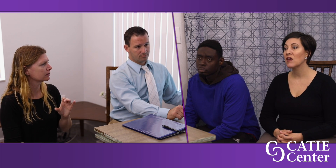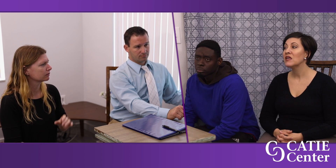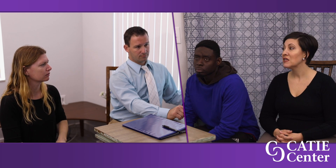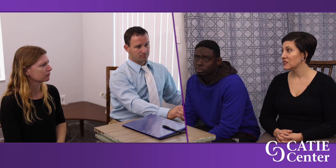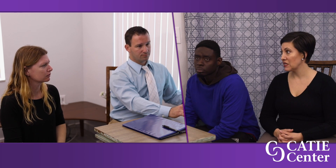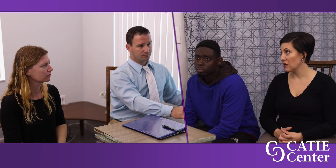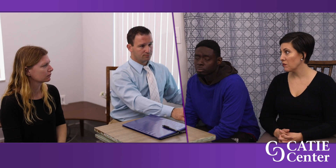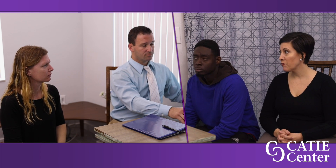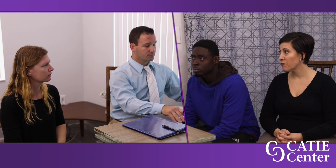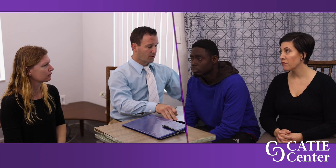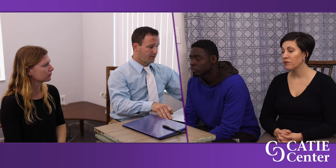C.